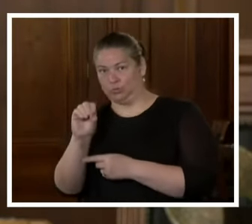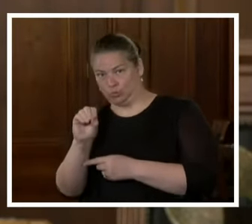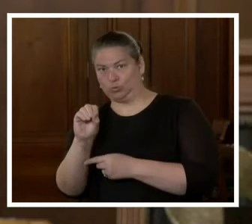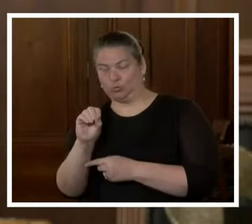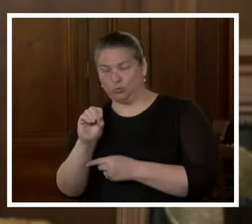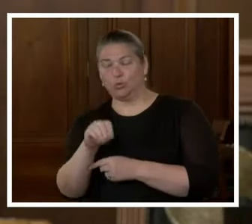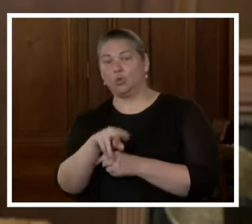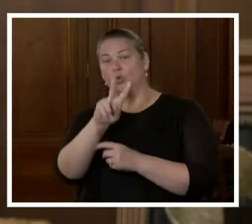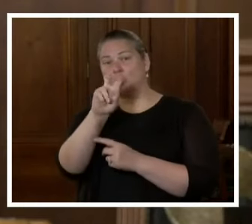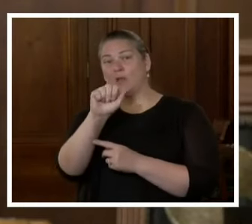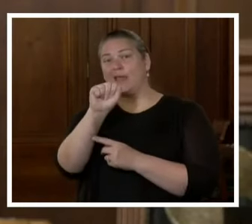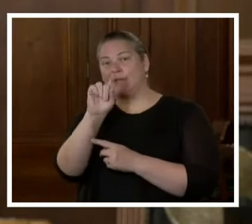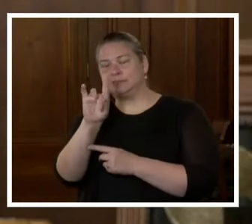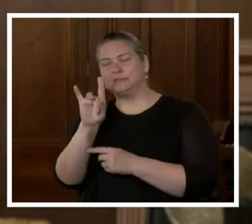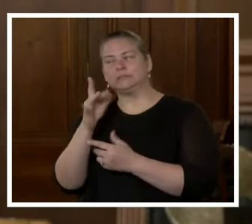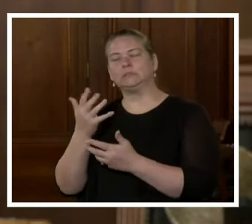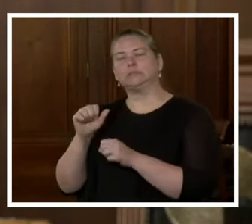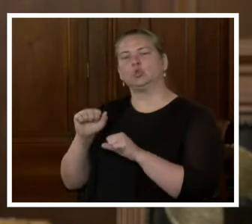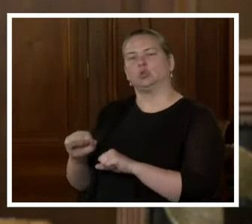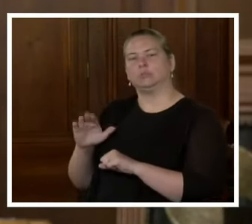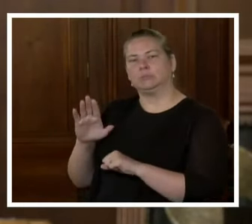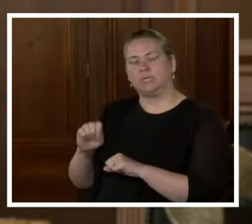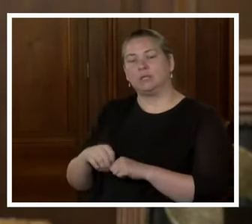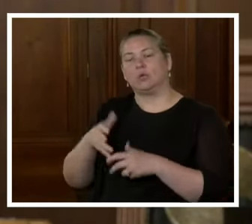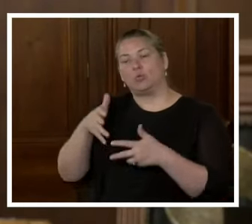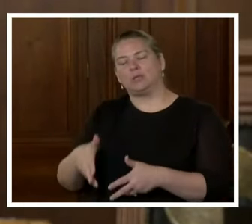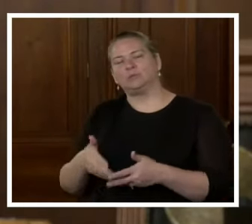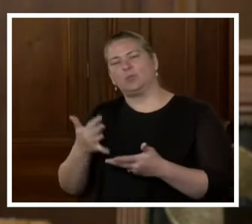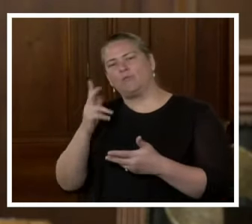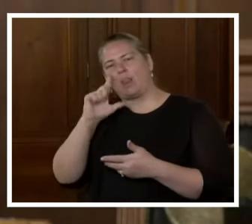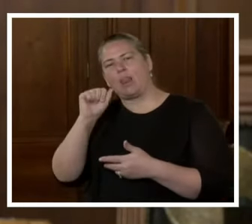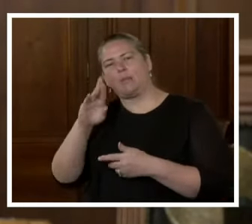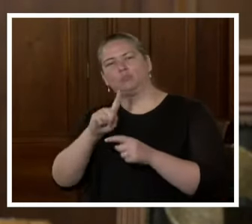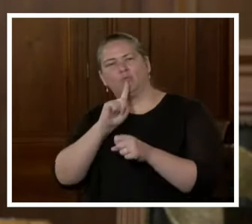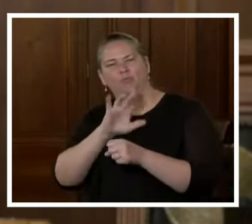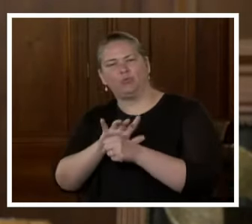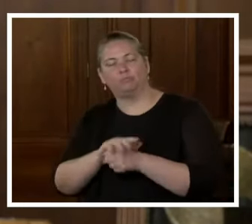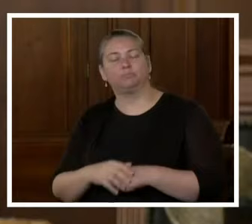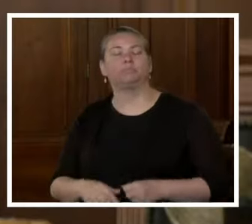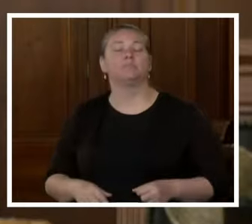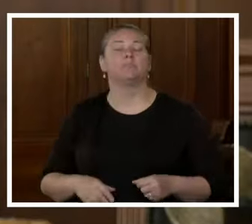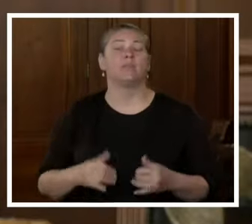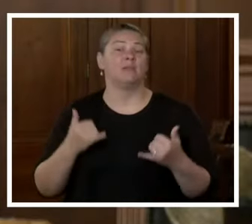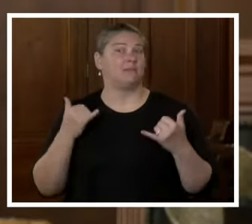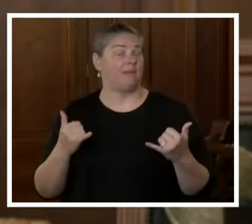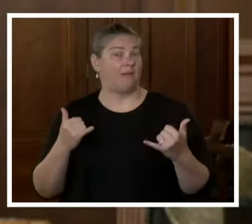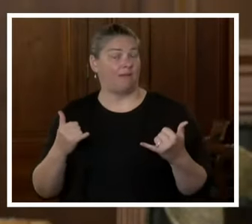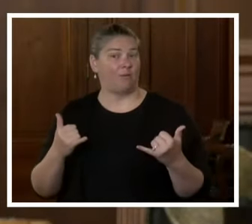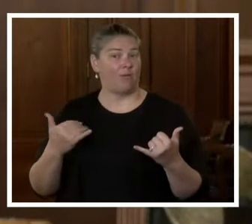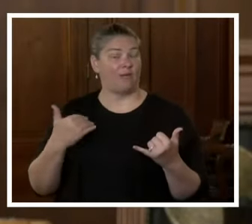WE HAD A LIMITED NUMBER OF TESTS WHEN WE HAD OUR FIRST CASE, AND